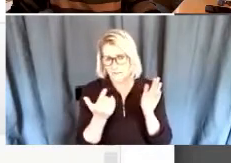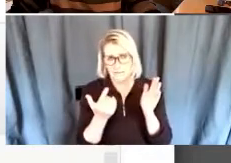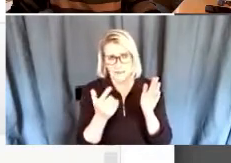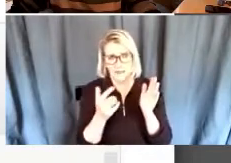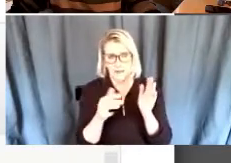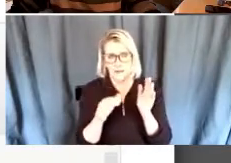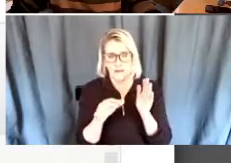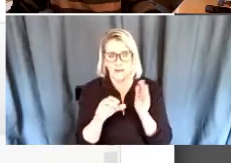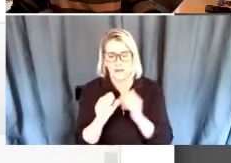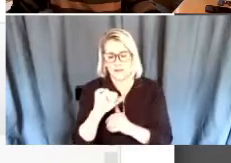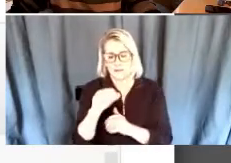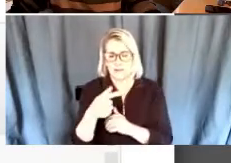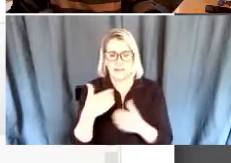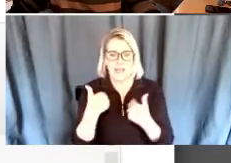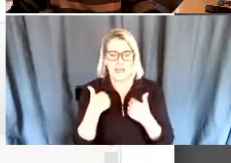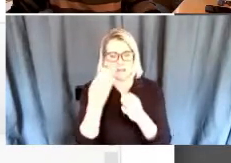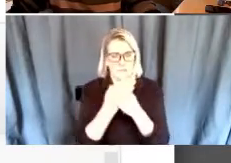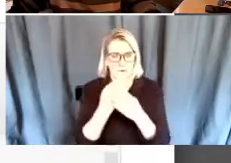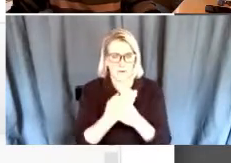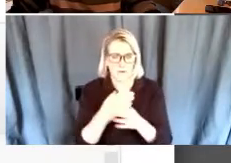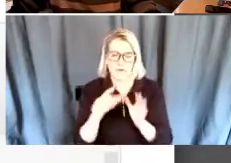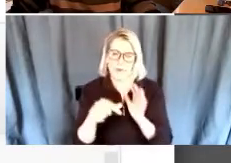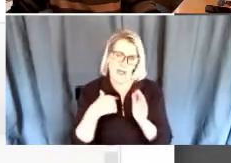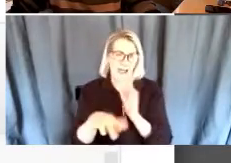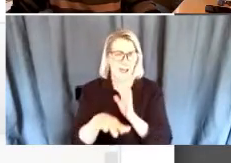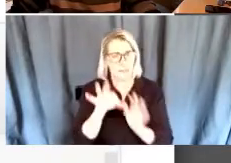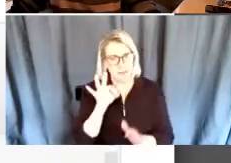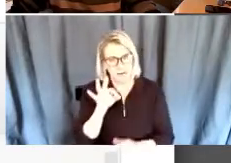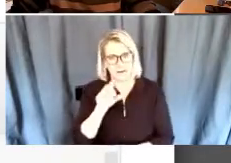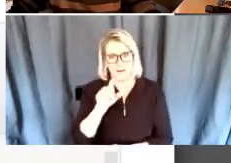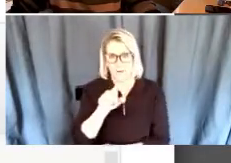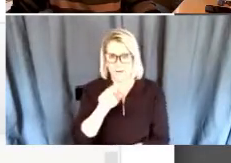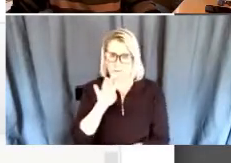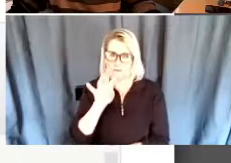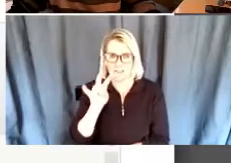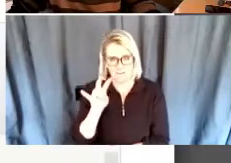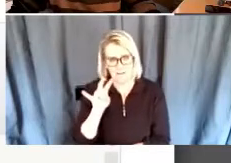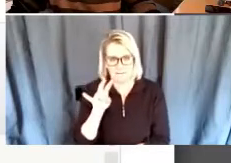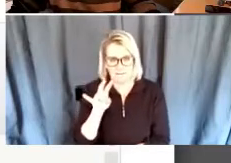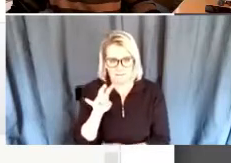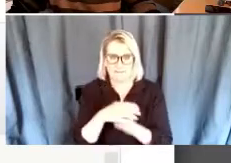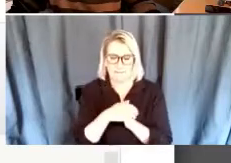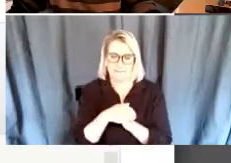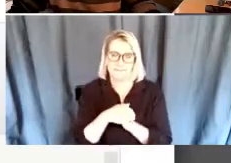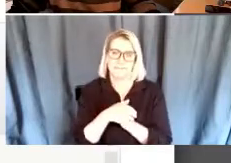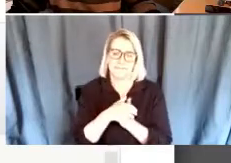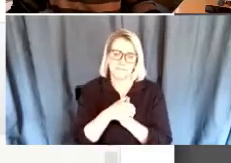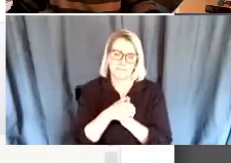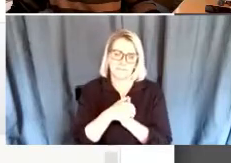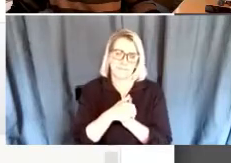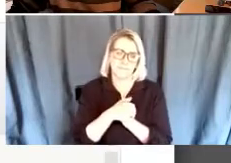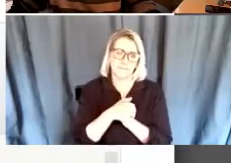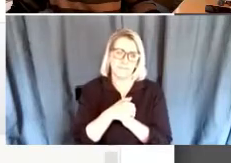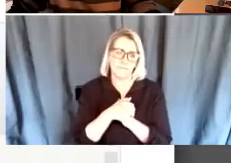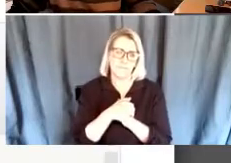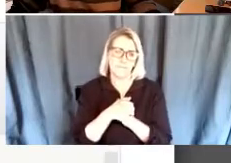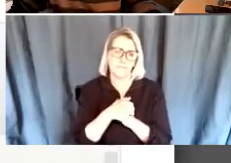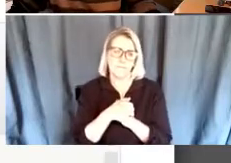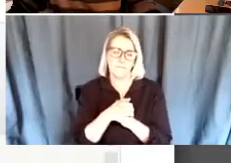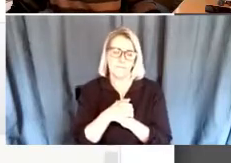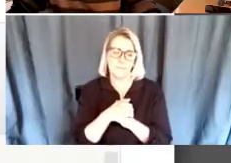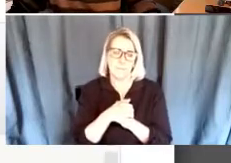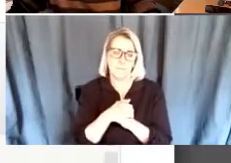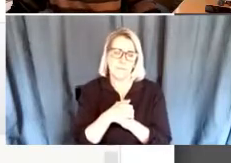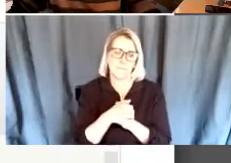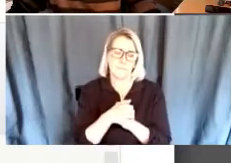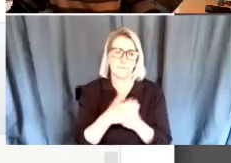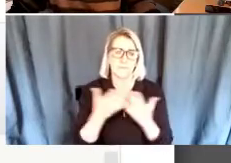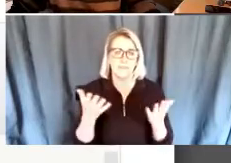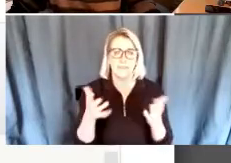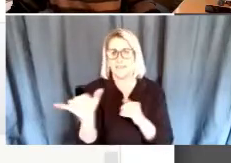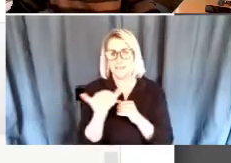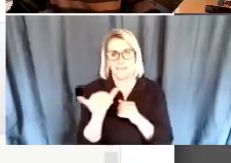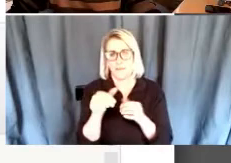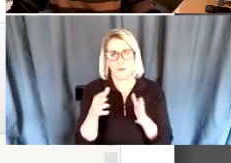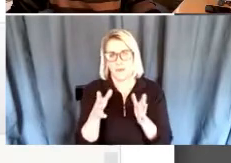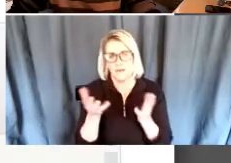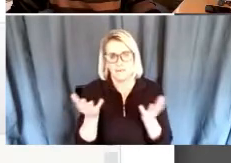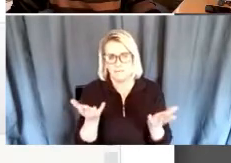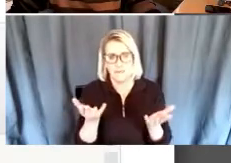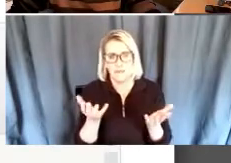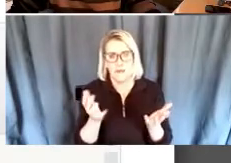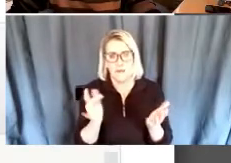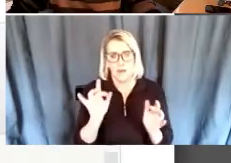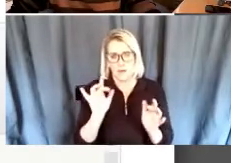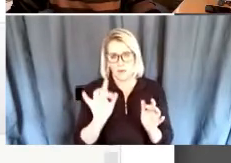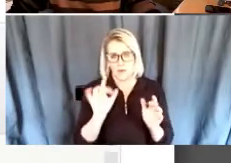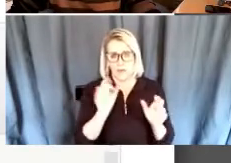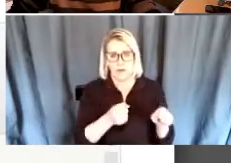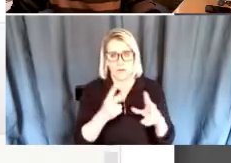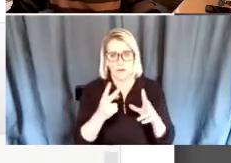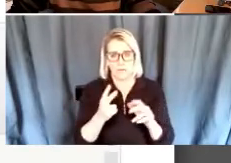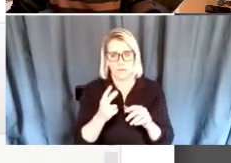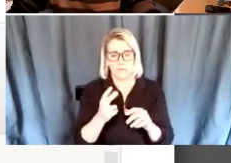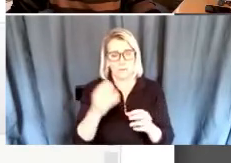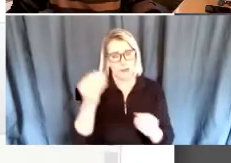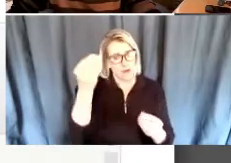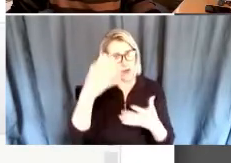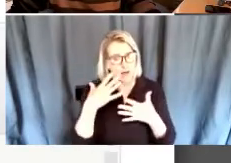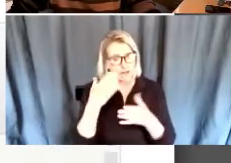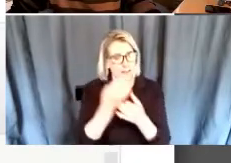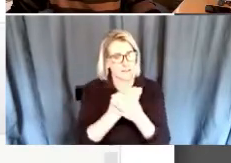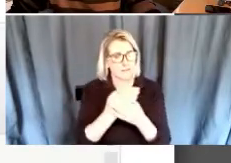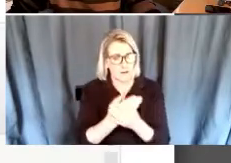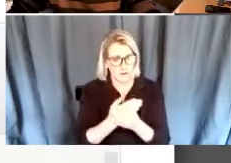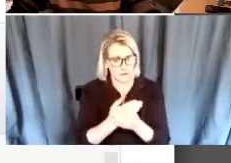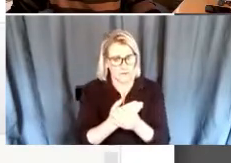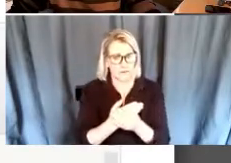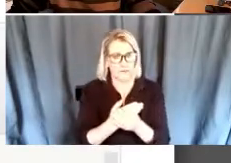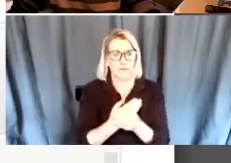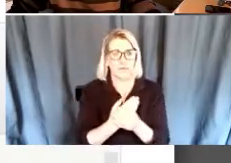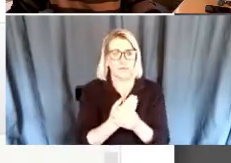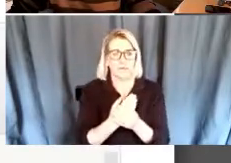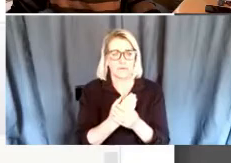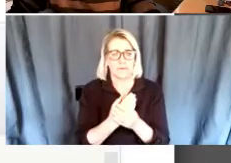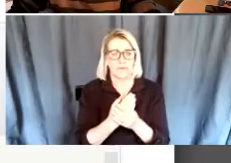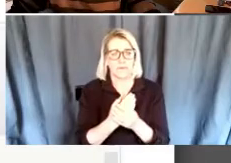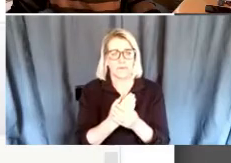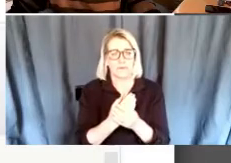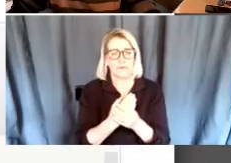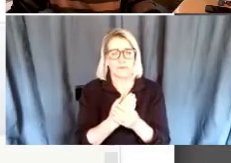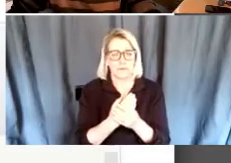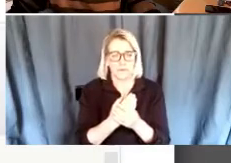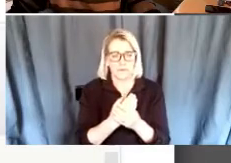SIG folder so I select it. And the same way you upload by content files. Add files, you